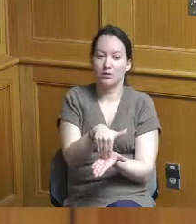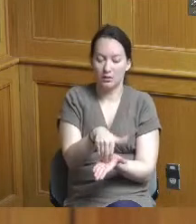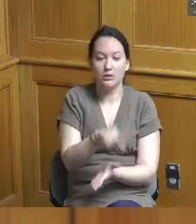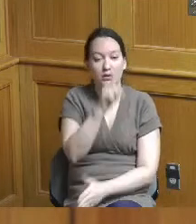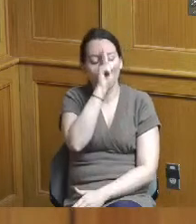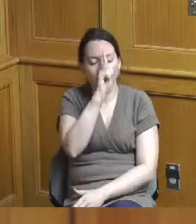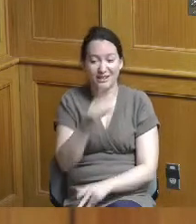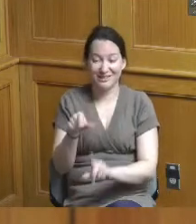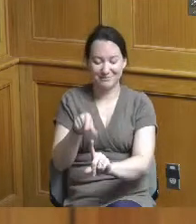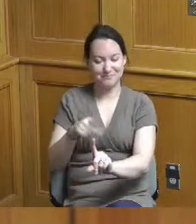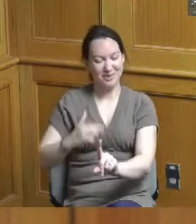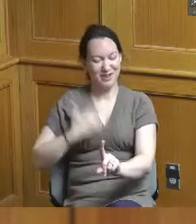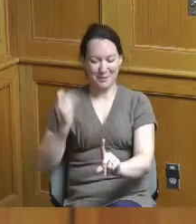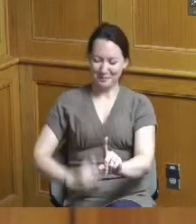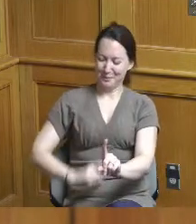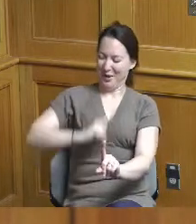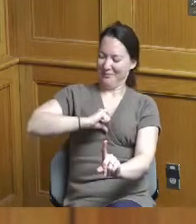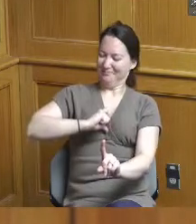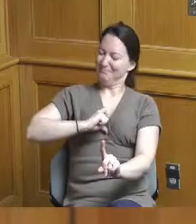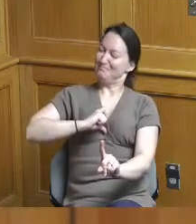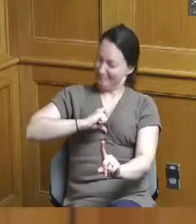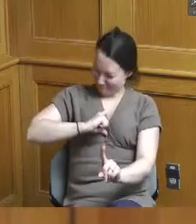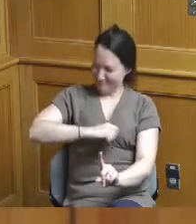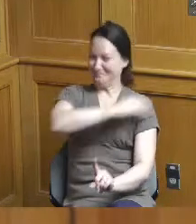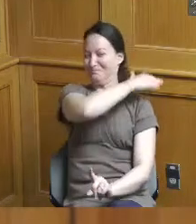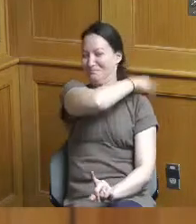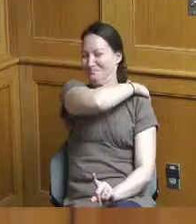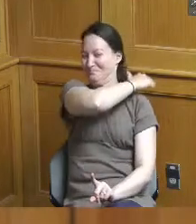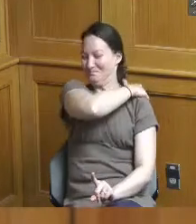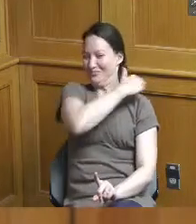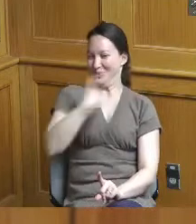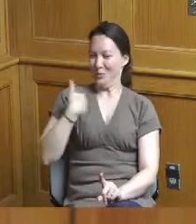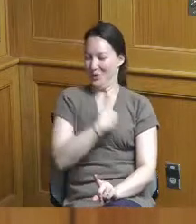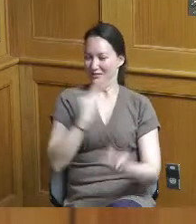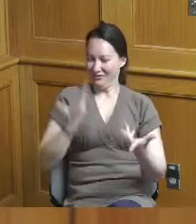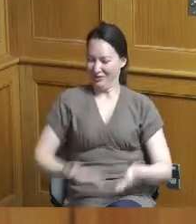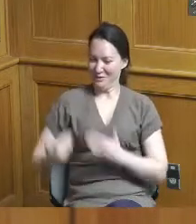product that we're all proud of and we will all have played our part in making that happen so